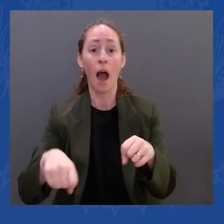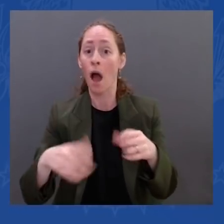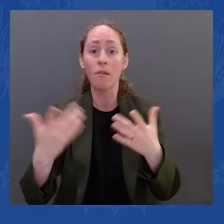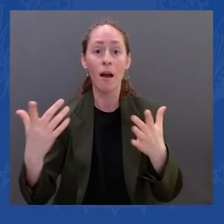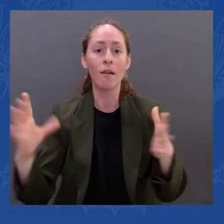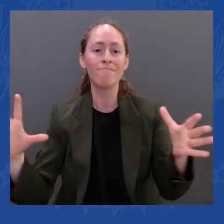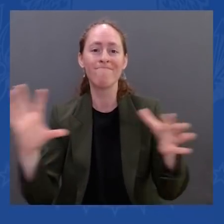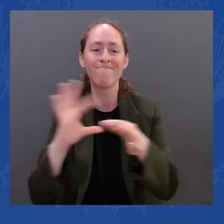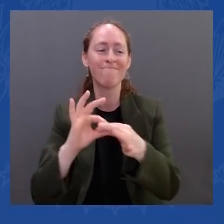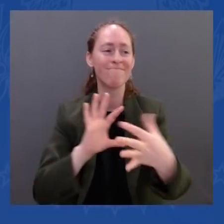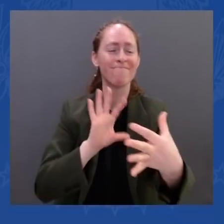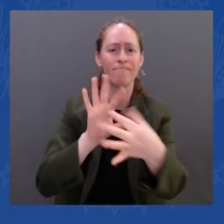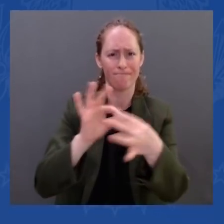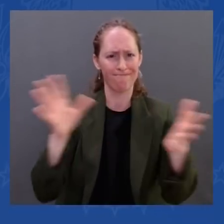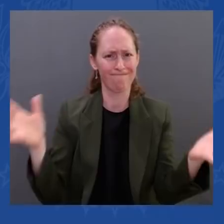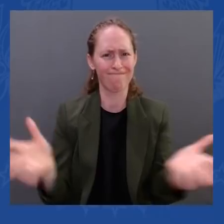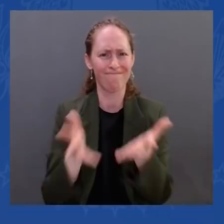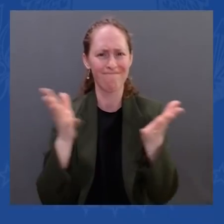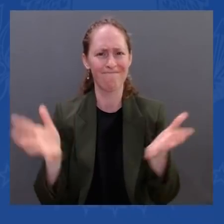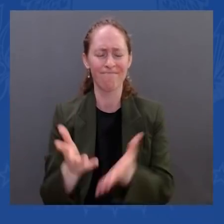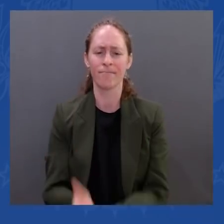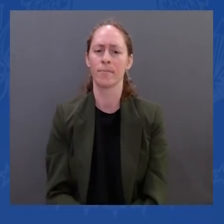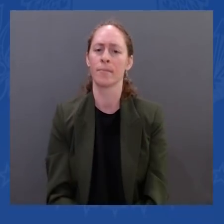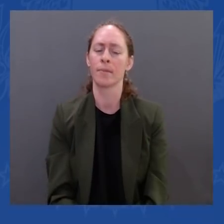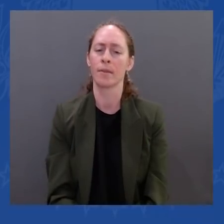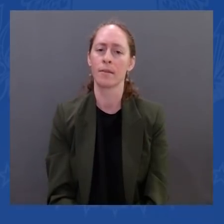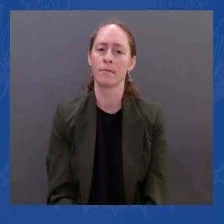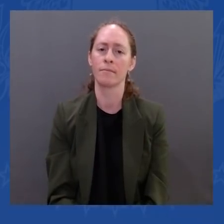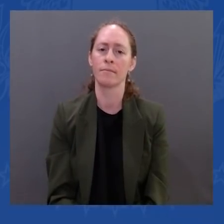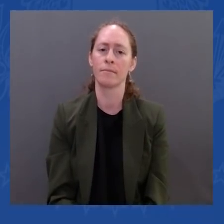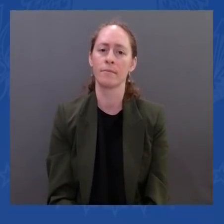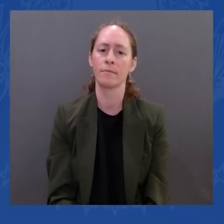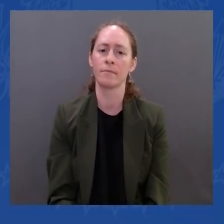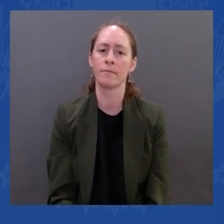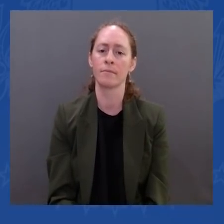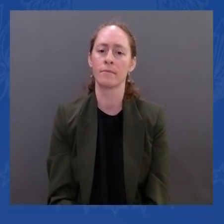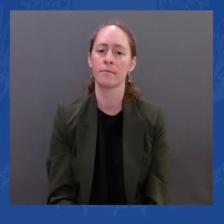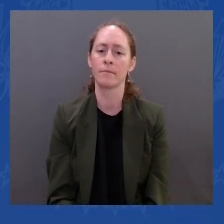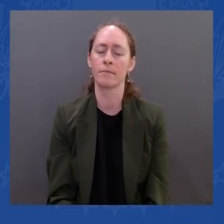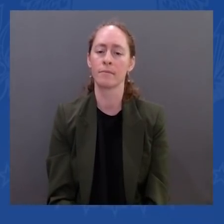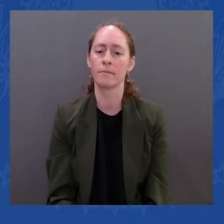In the region, security-related environment is getting severer.